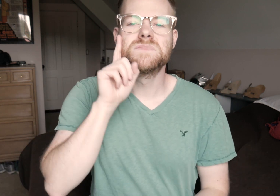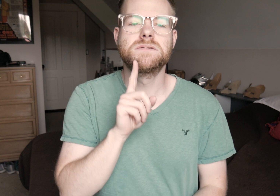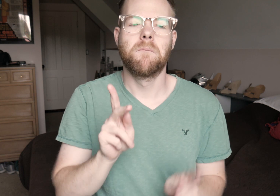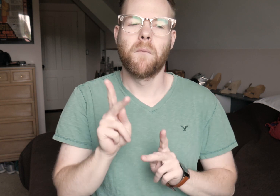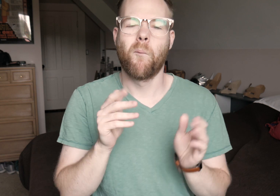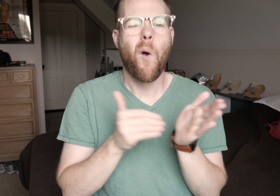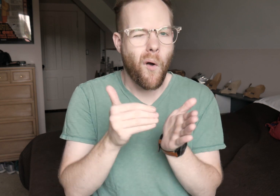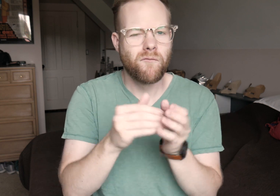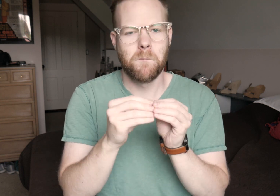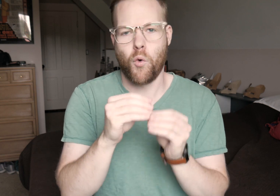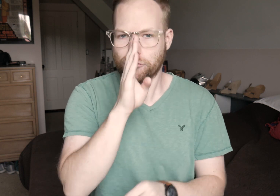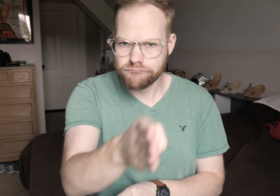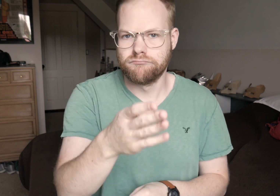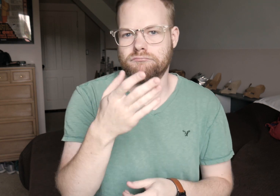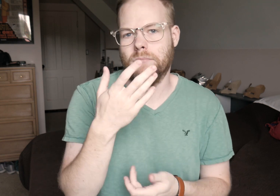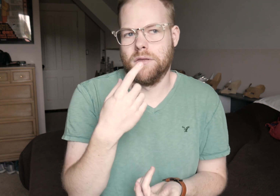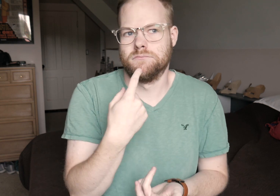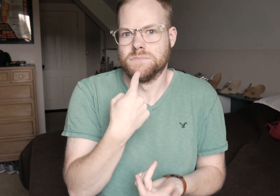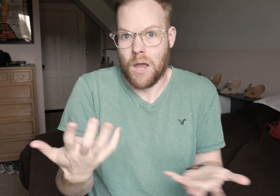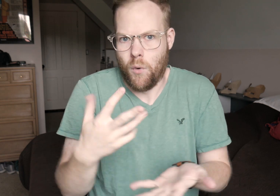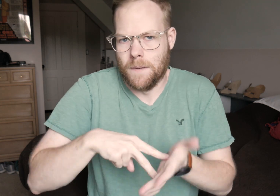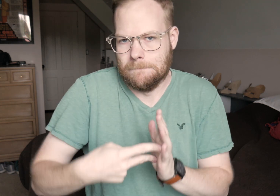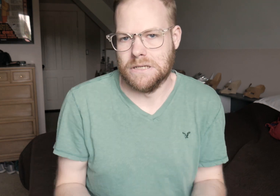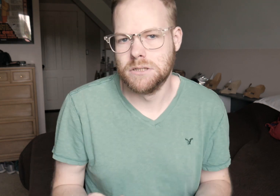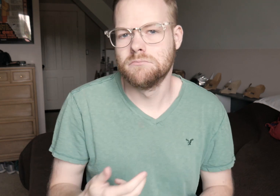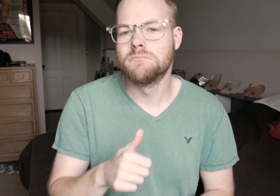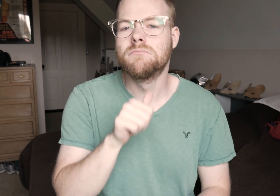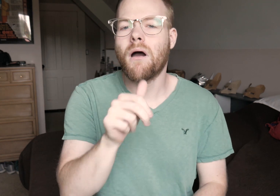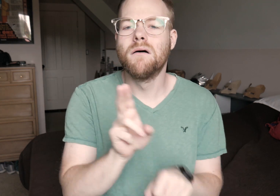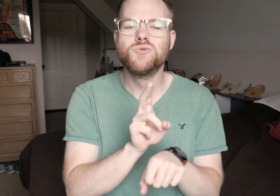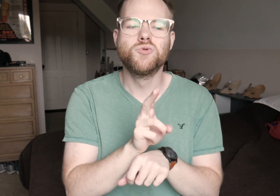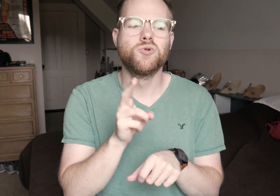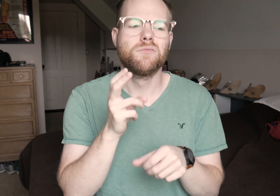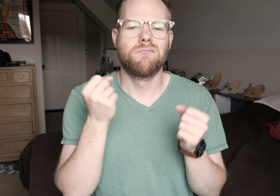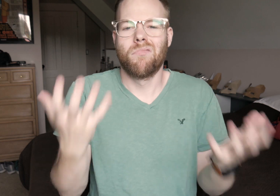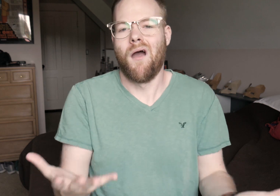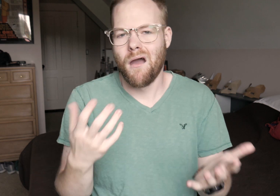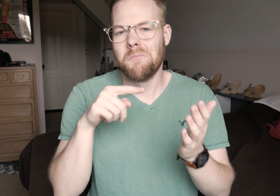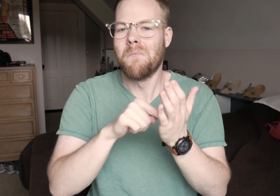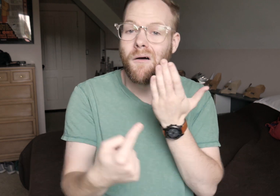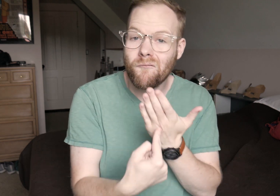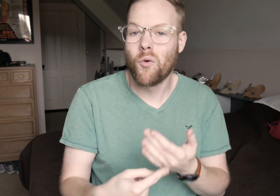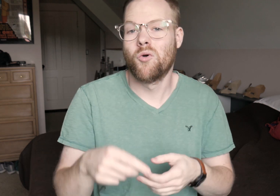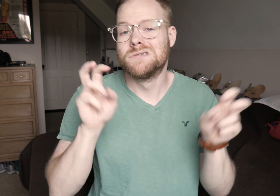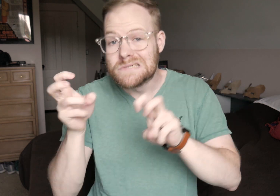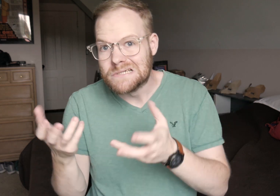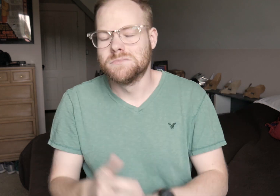Deaf people are often more direct and say what they mean. They don’t use too many metaphors or idioms.